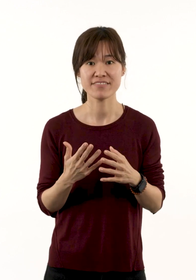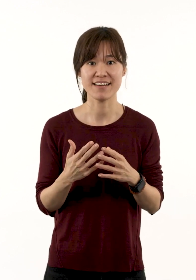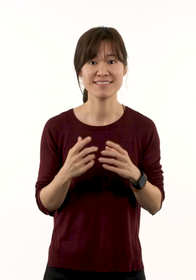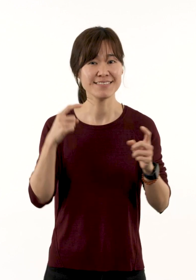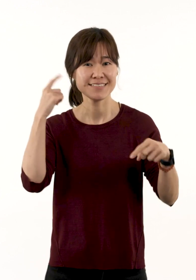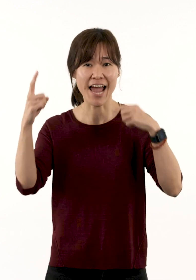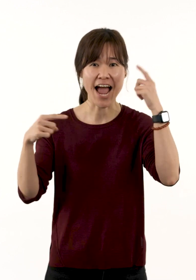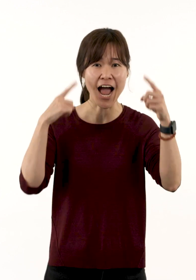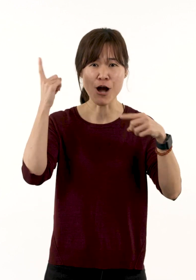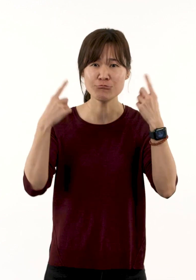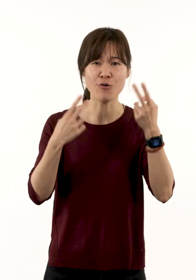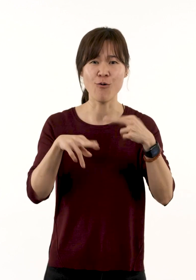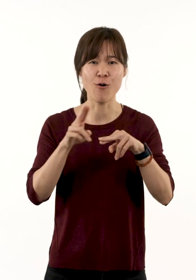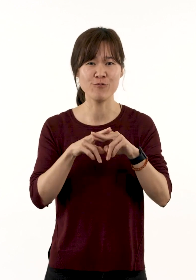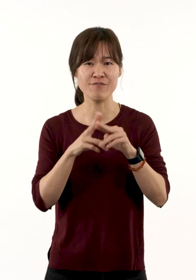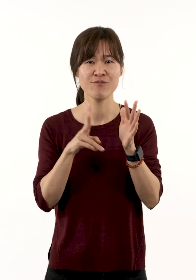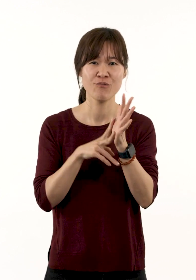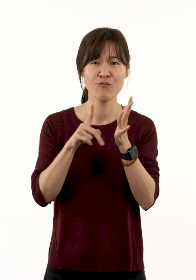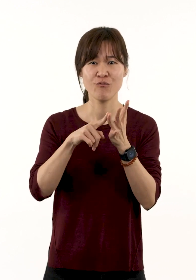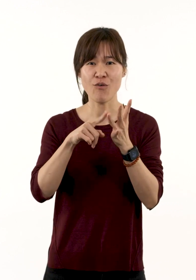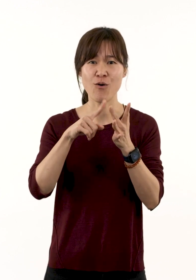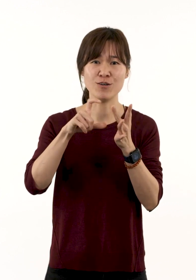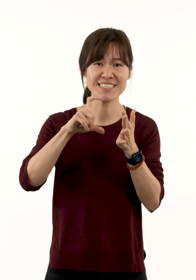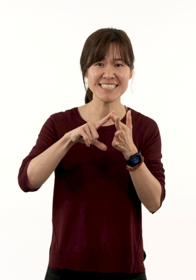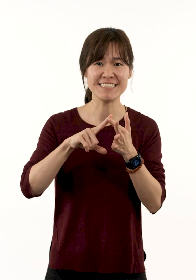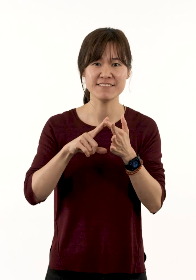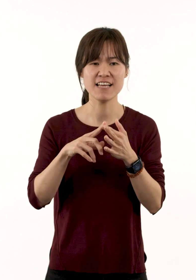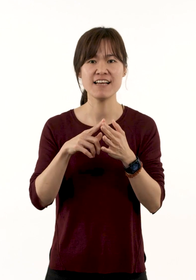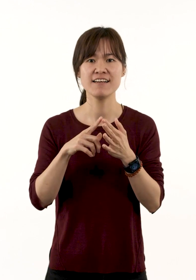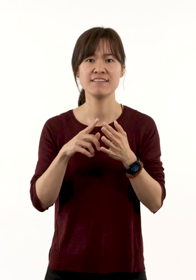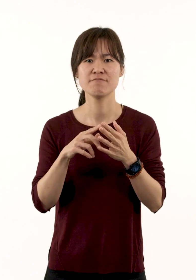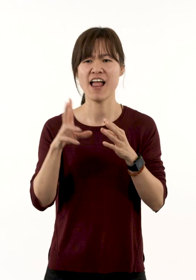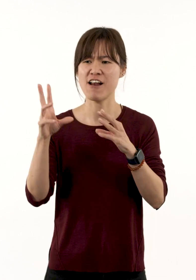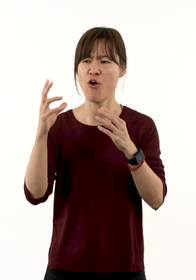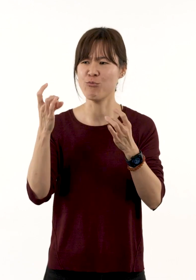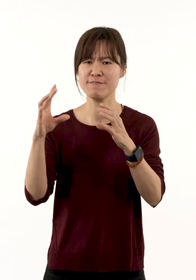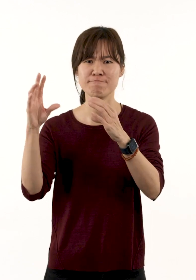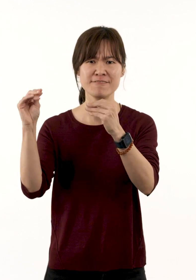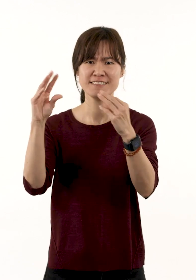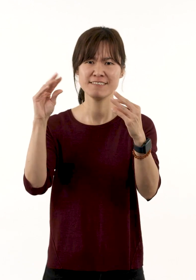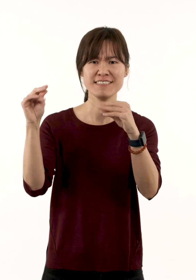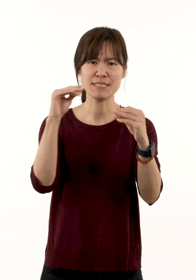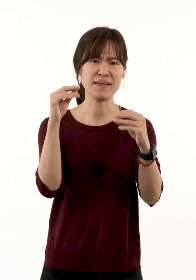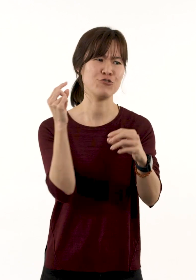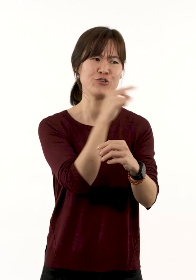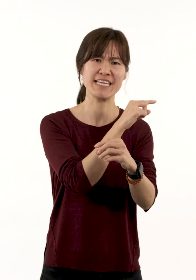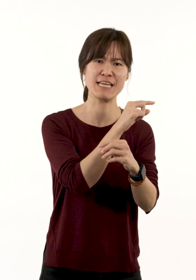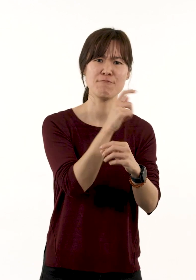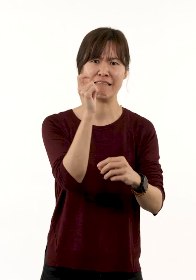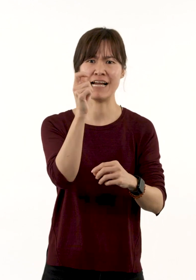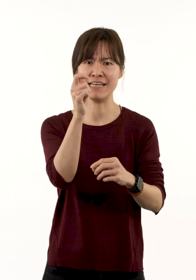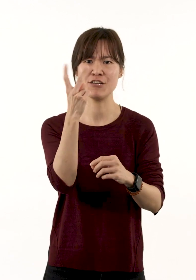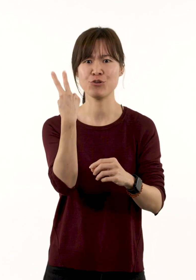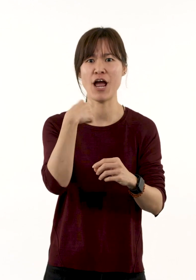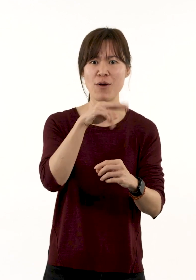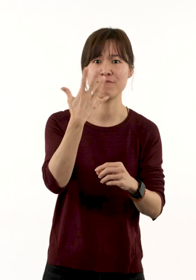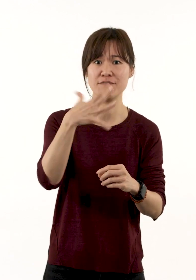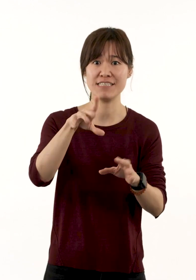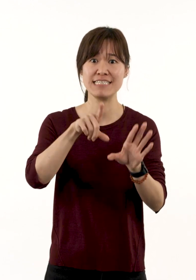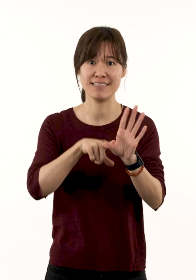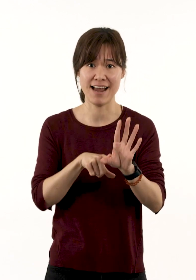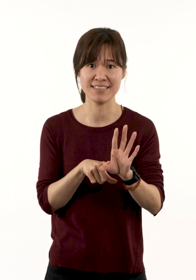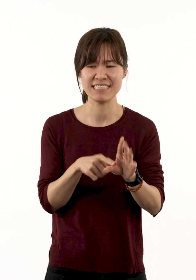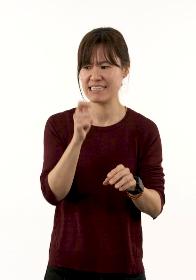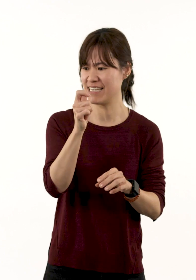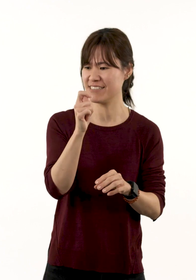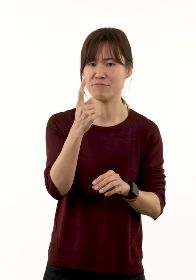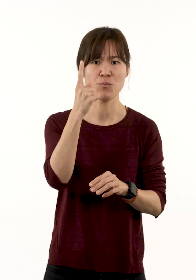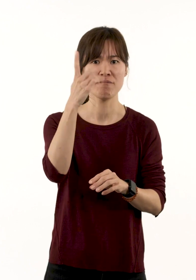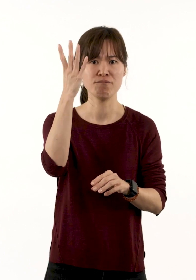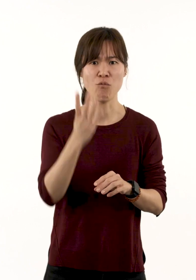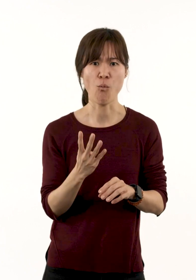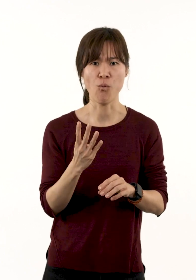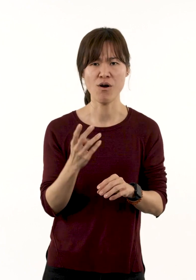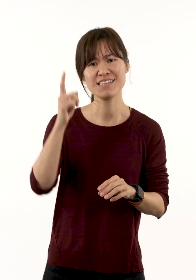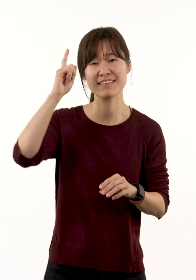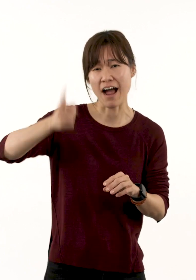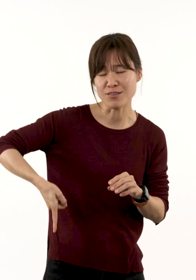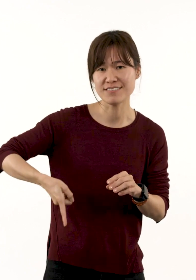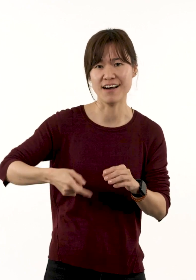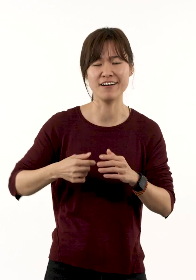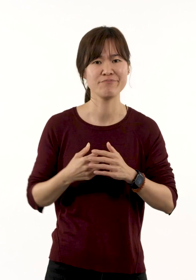This is the sound of the Voice that has been speaking to me for nearly 250 years, nearly a quarter of a millennium.